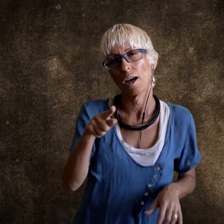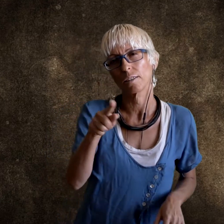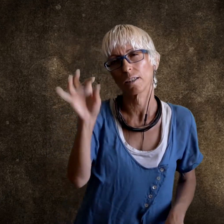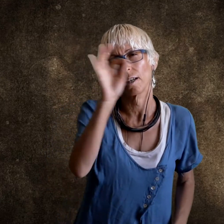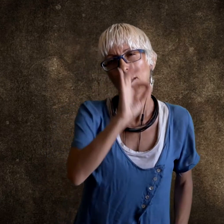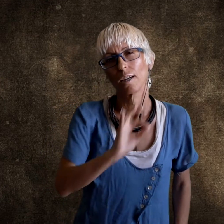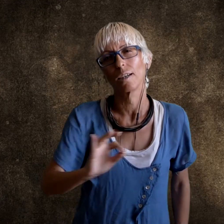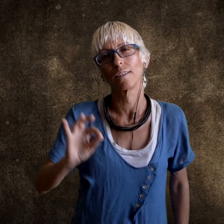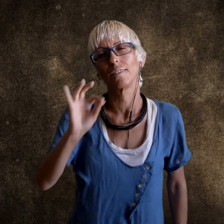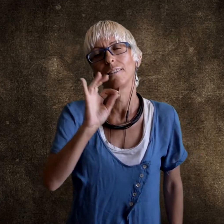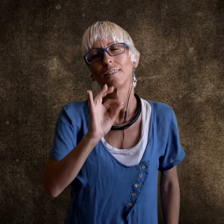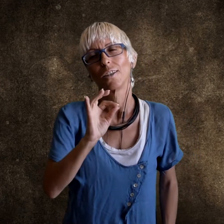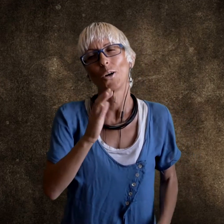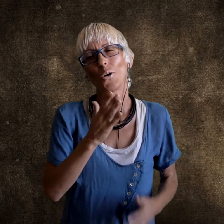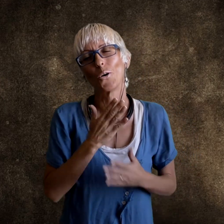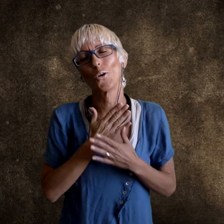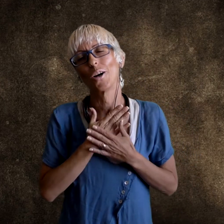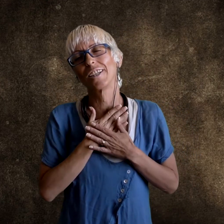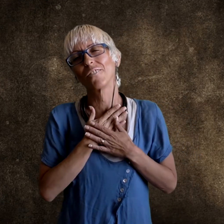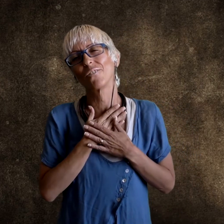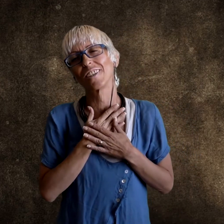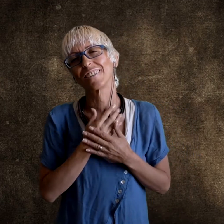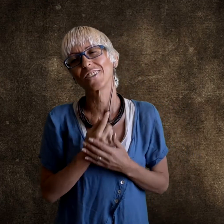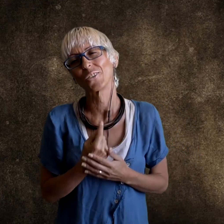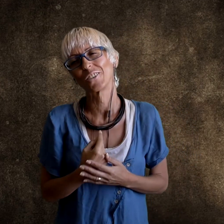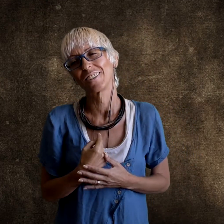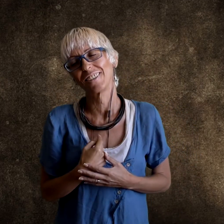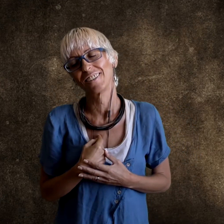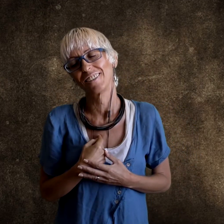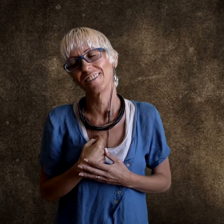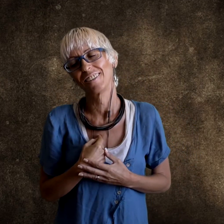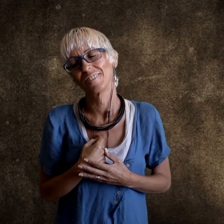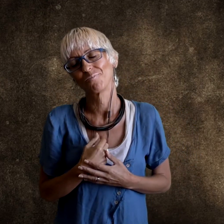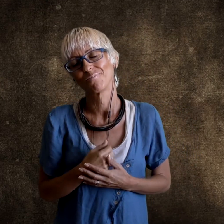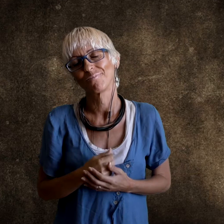if you still love me